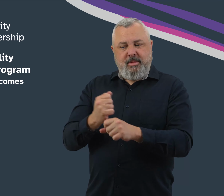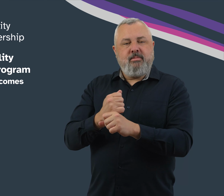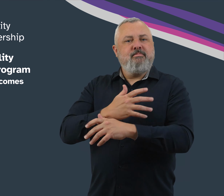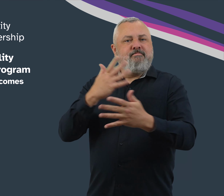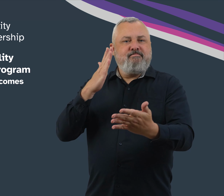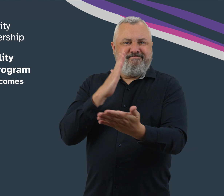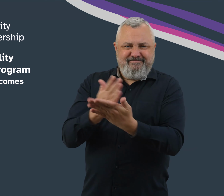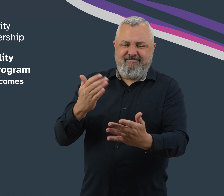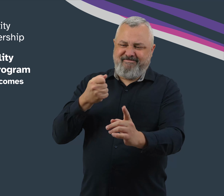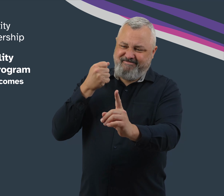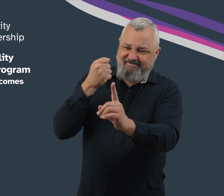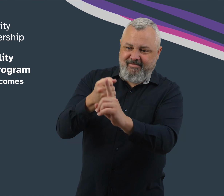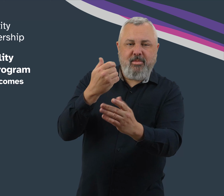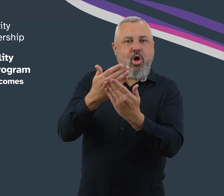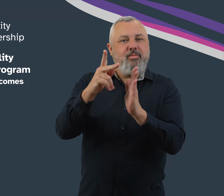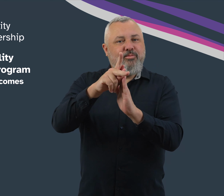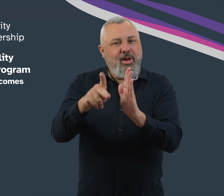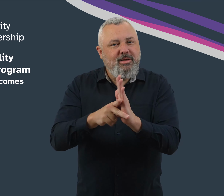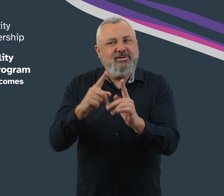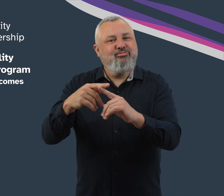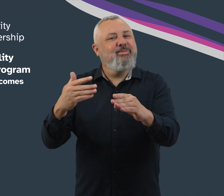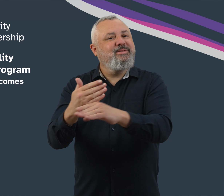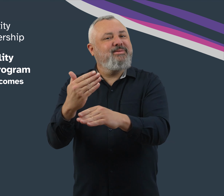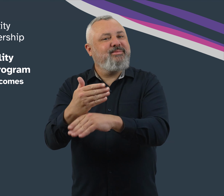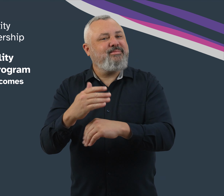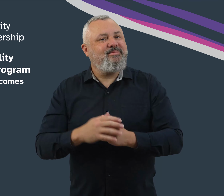impact on disability policy and practice, and